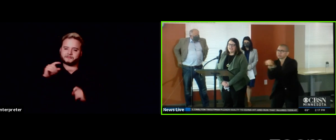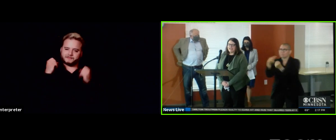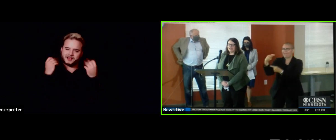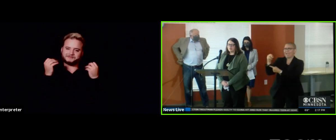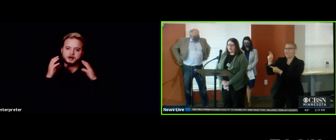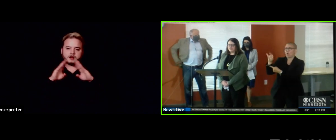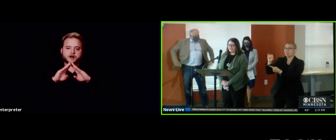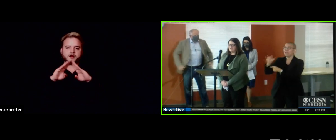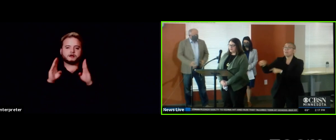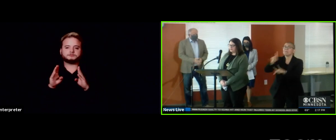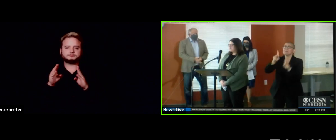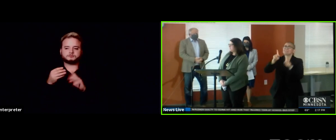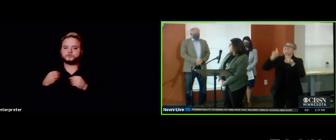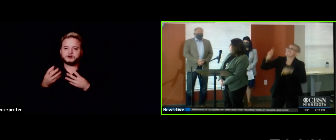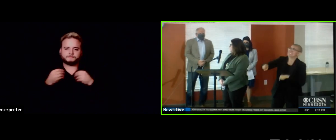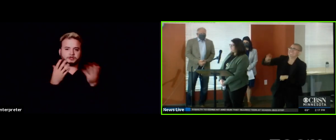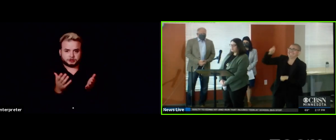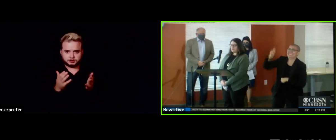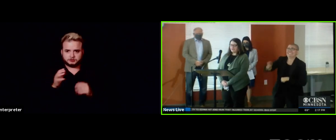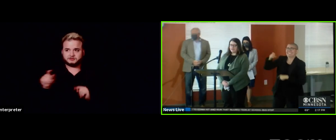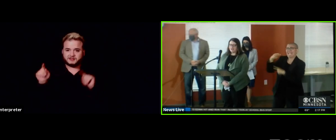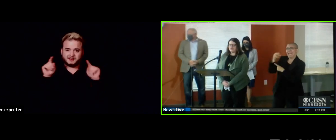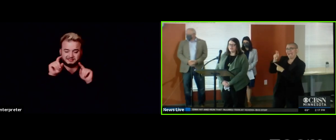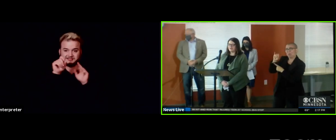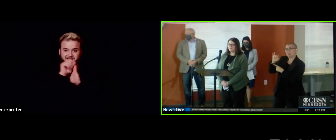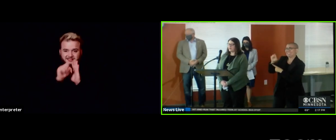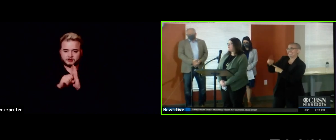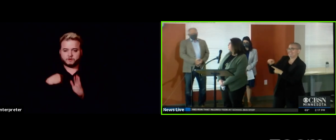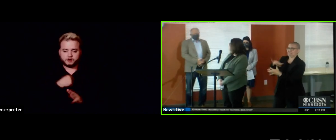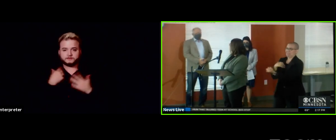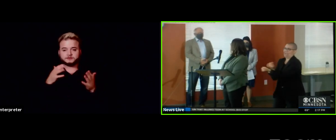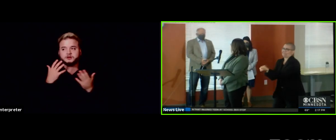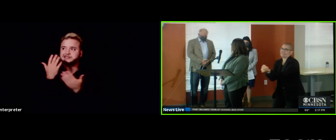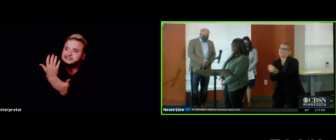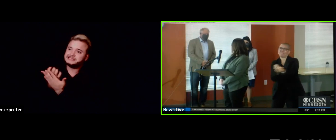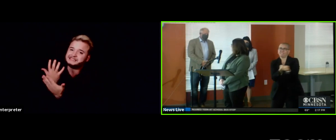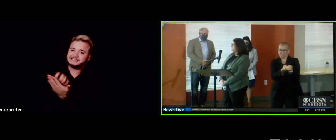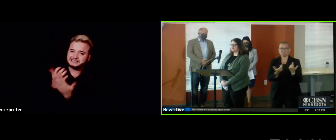and I want to let you know we see the need for it and we're ready to get to work. We're